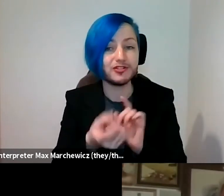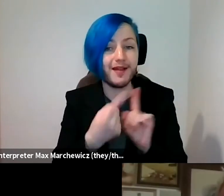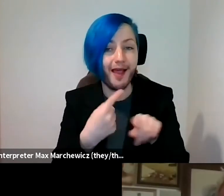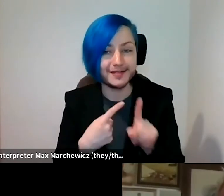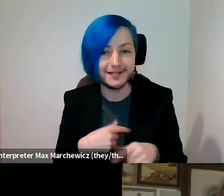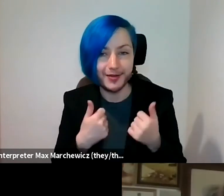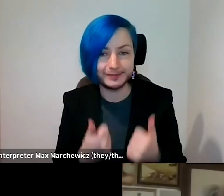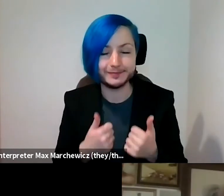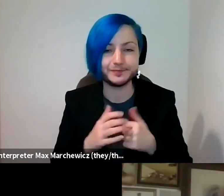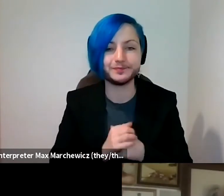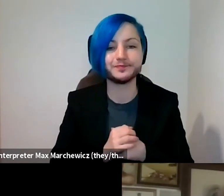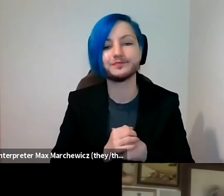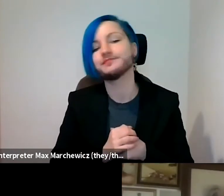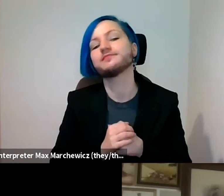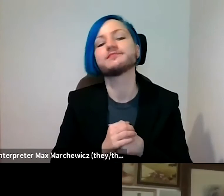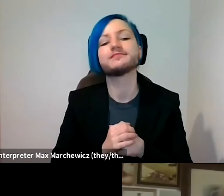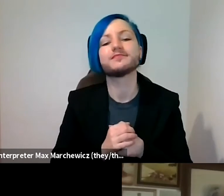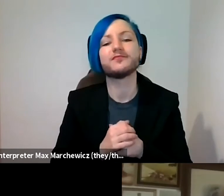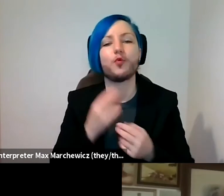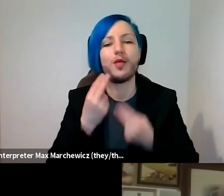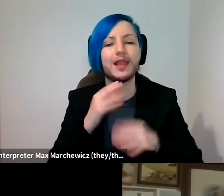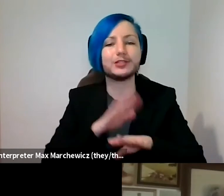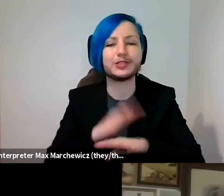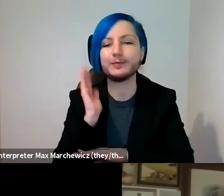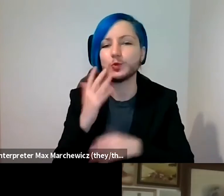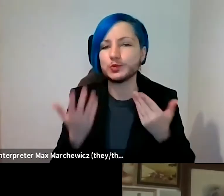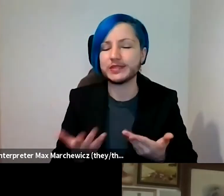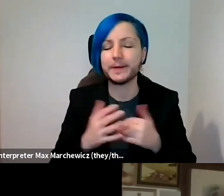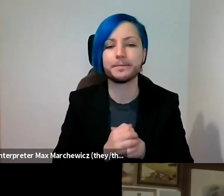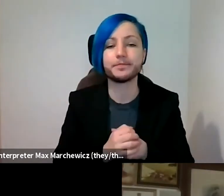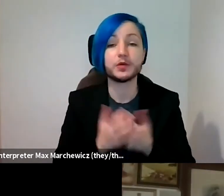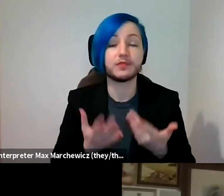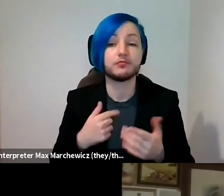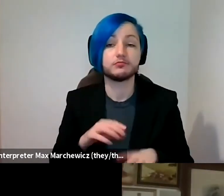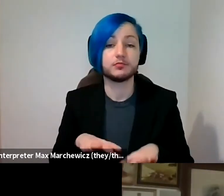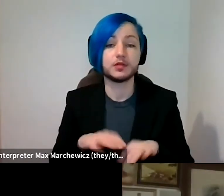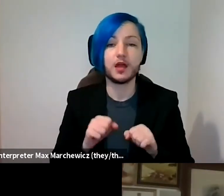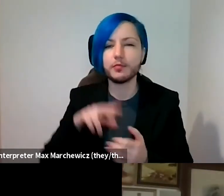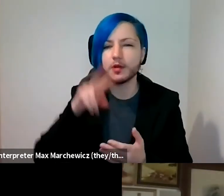of today's lunchtime talk, and I'll just start by looking at the Q&A here.